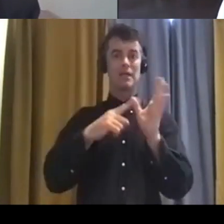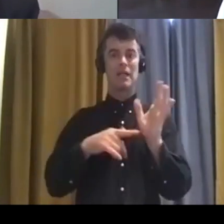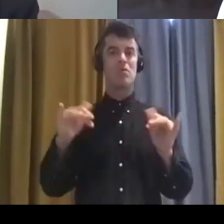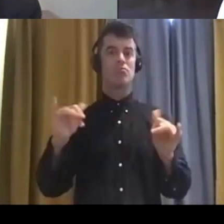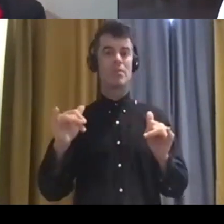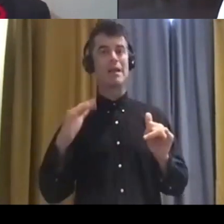from investors or government.